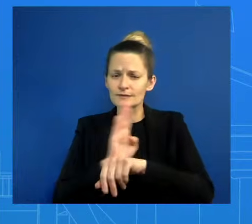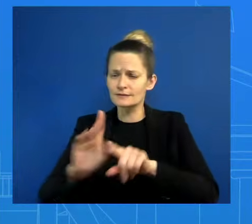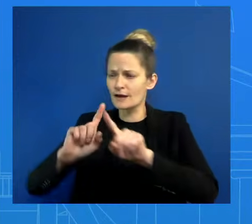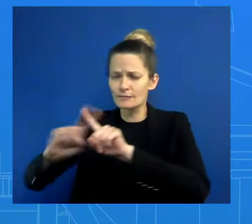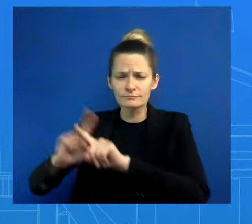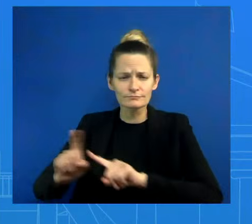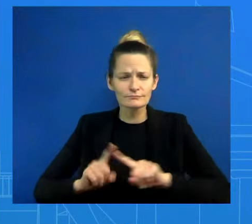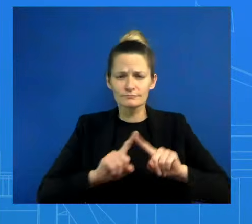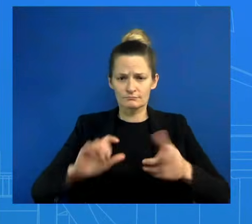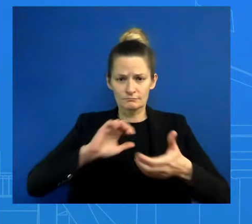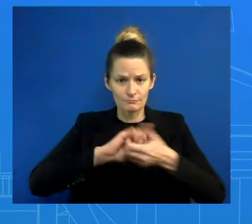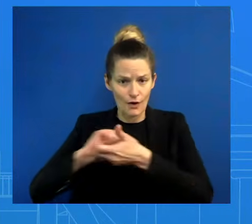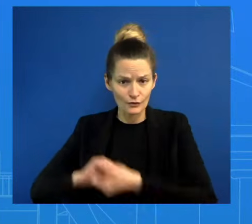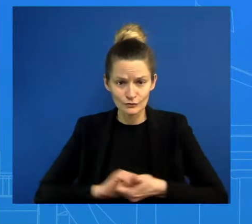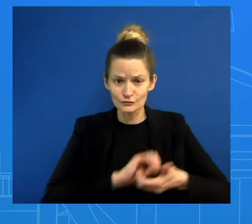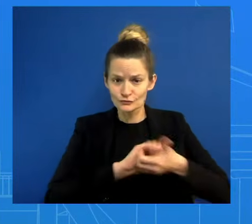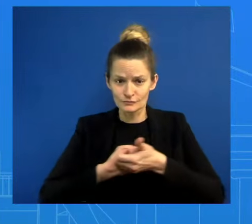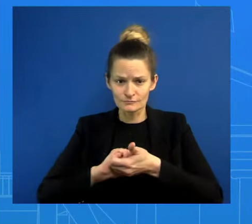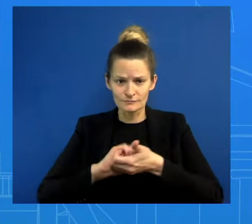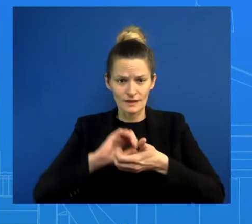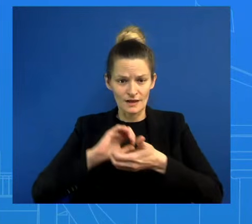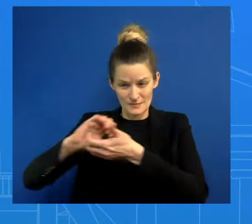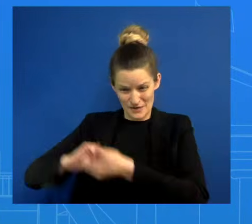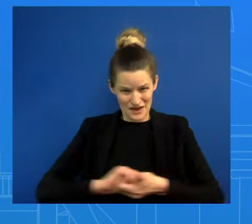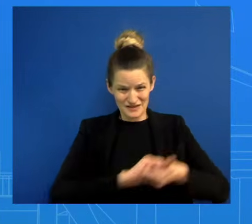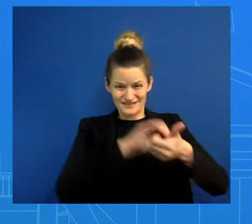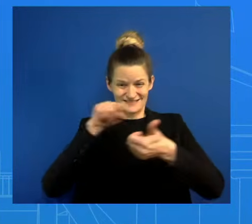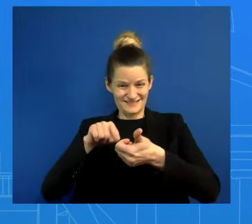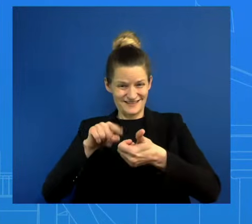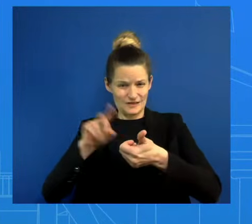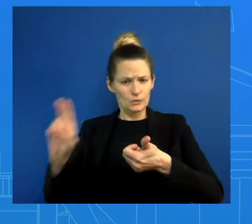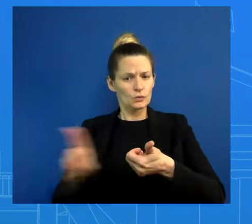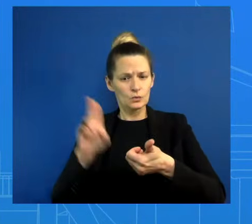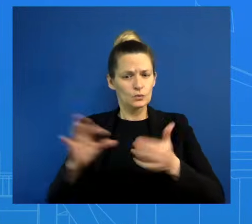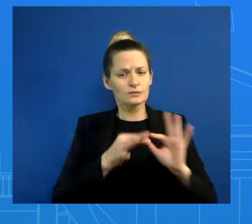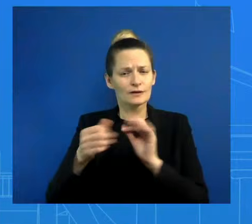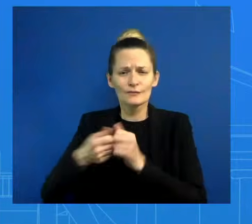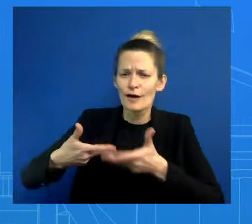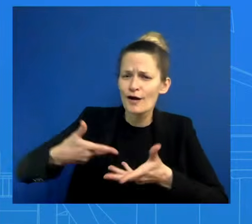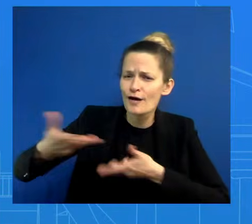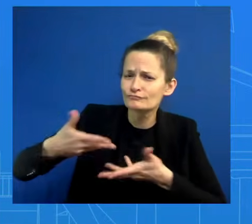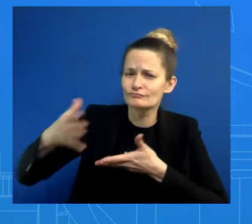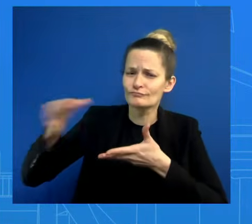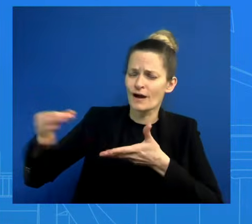the creativity of the peoples -- of our peoples. In the morning, the President will deliver remarks